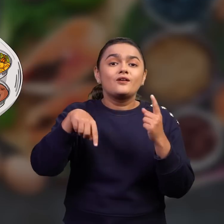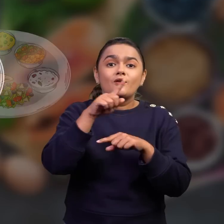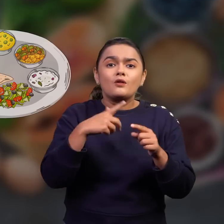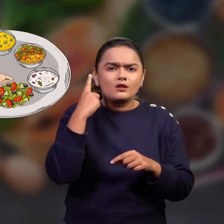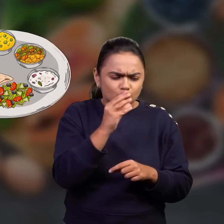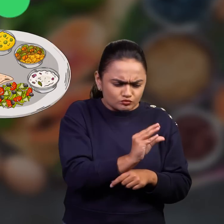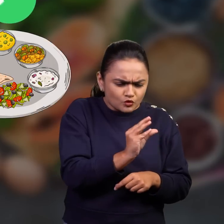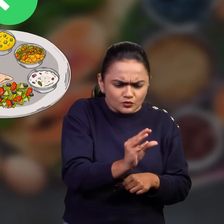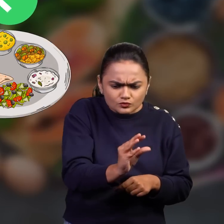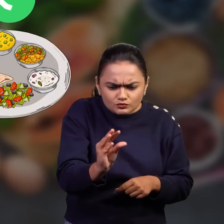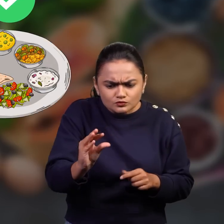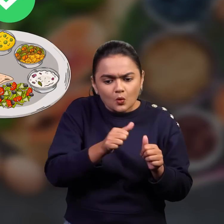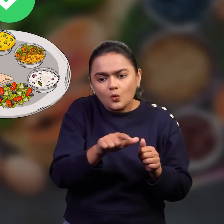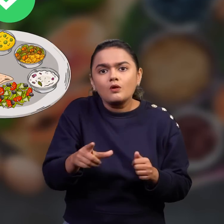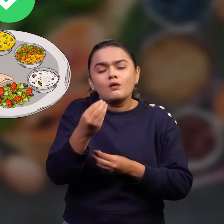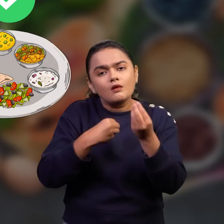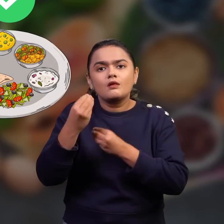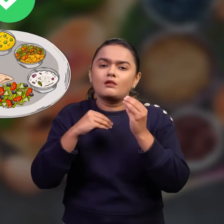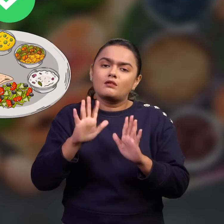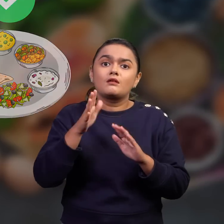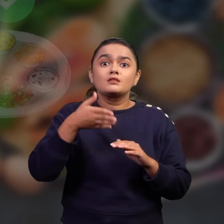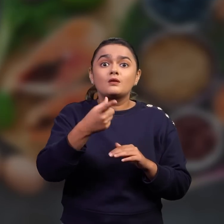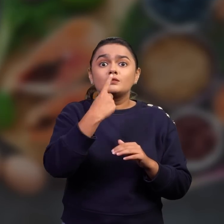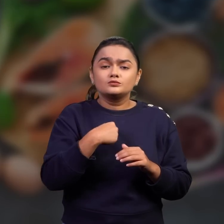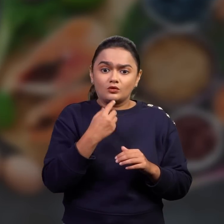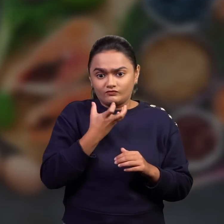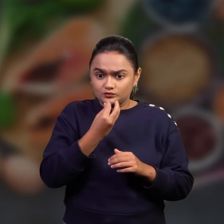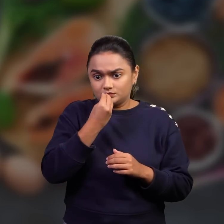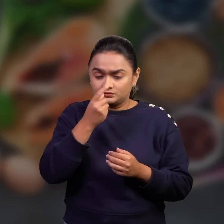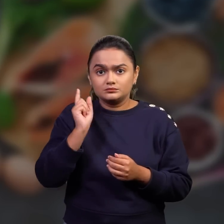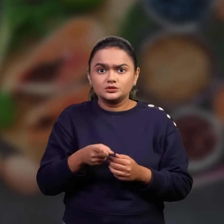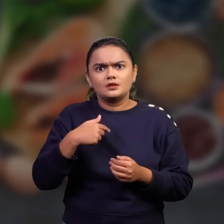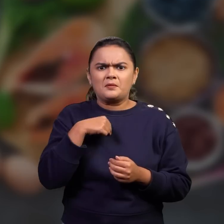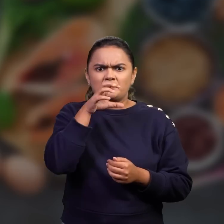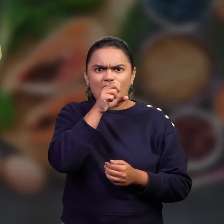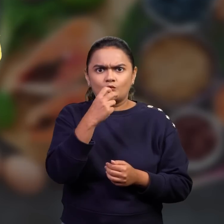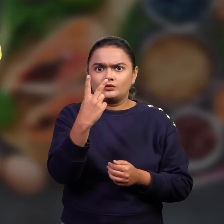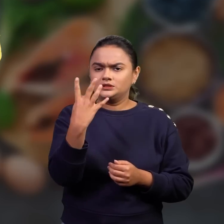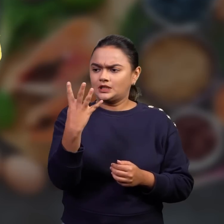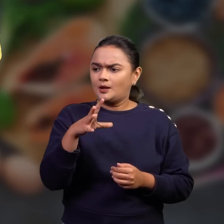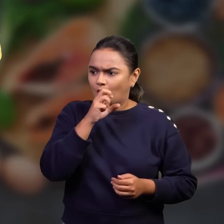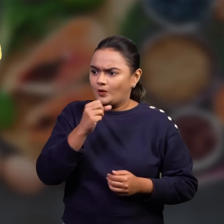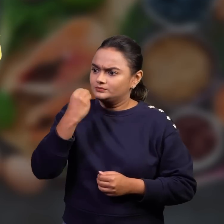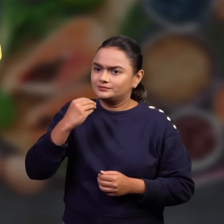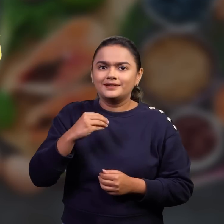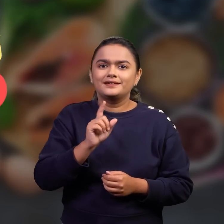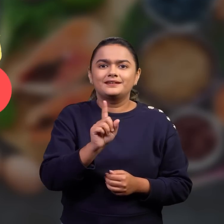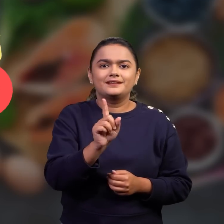They must be eaten in small portions. Eating 2-4 mangoes just because we recommended fruits doesn’t work!